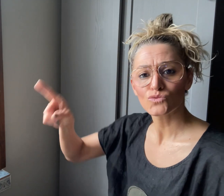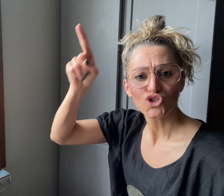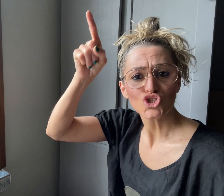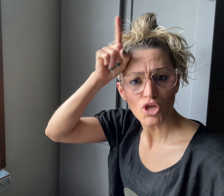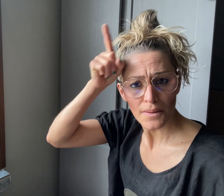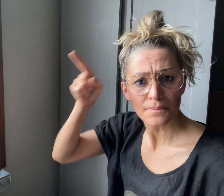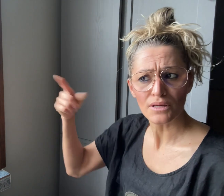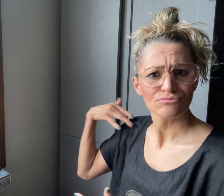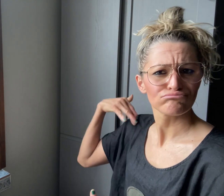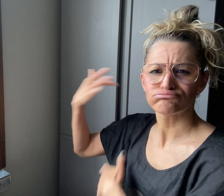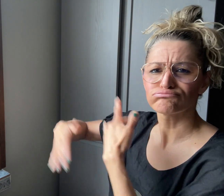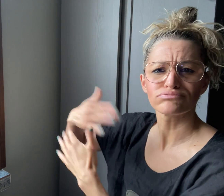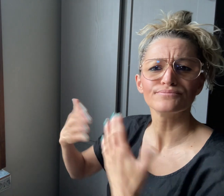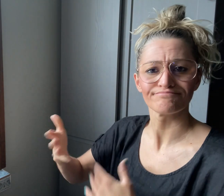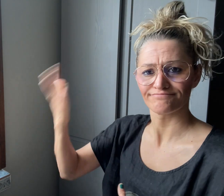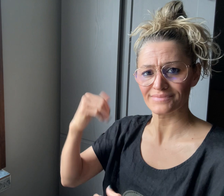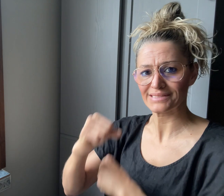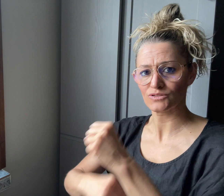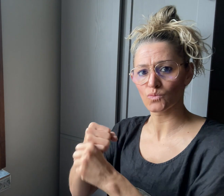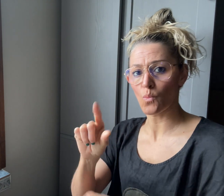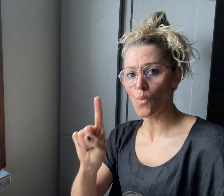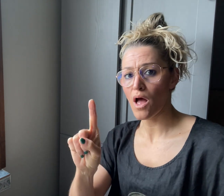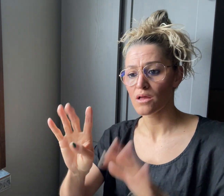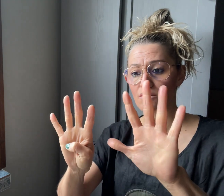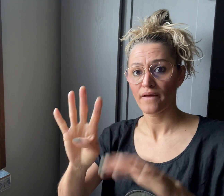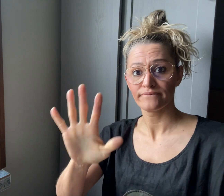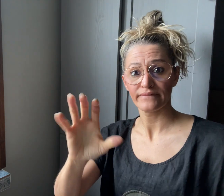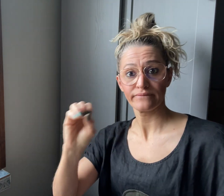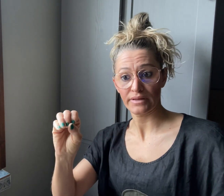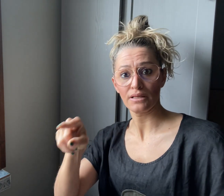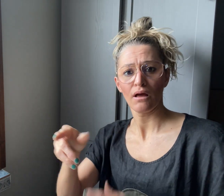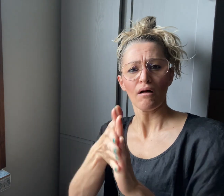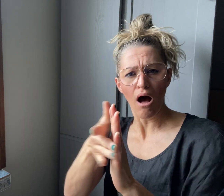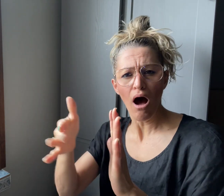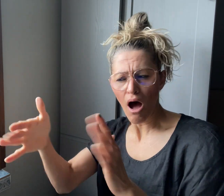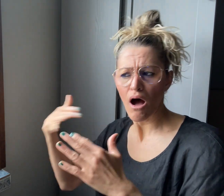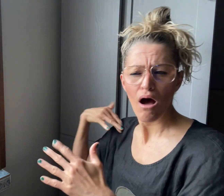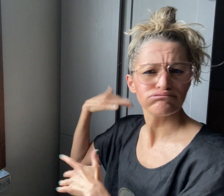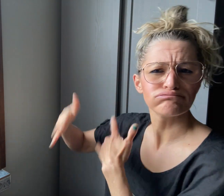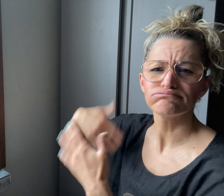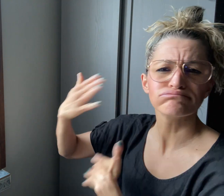Since the 1950s, Deaf Germans have been able to take driving